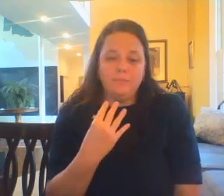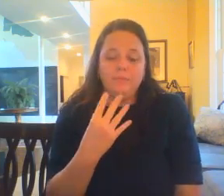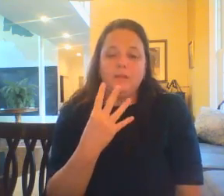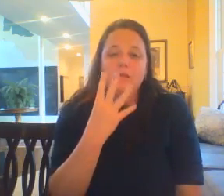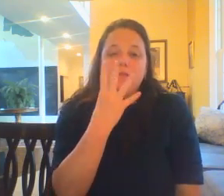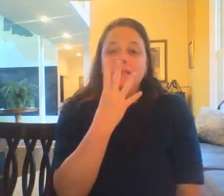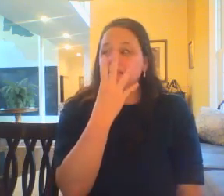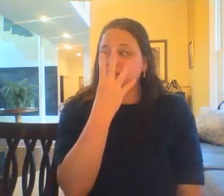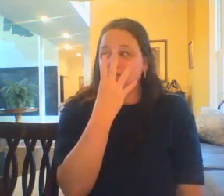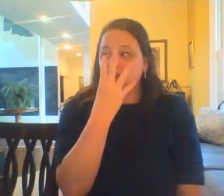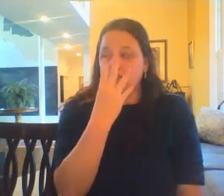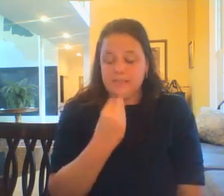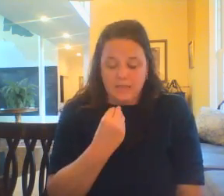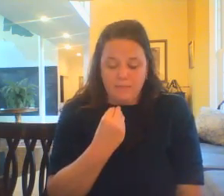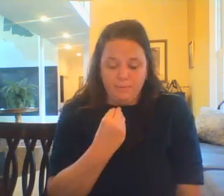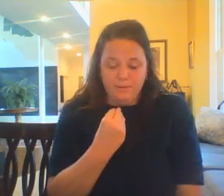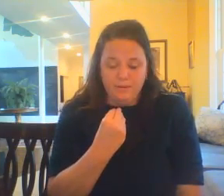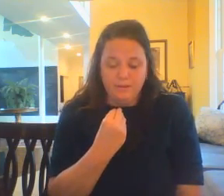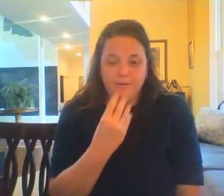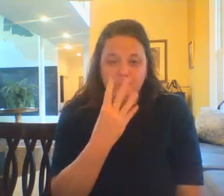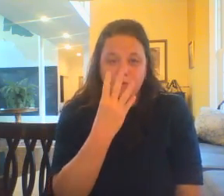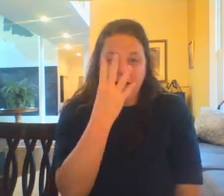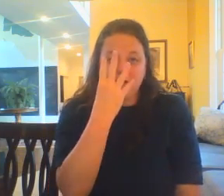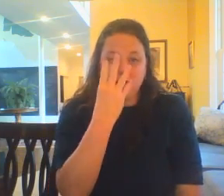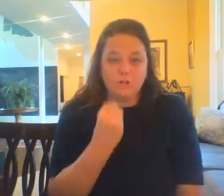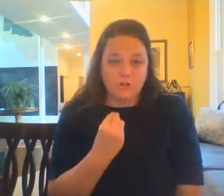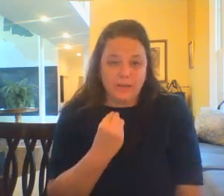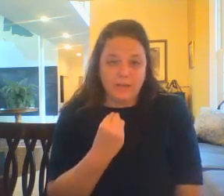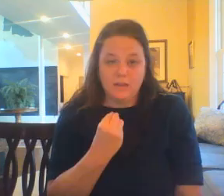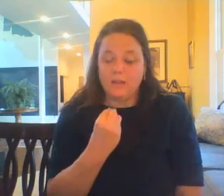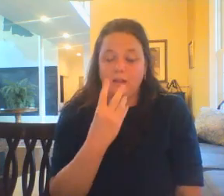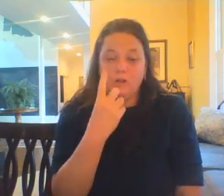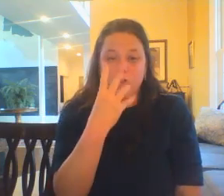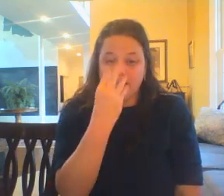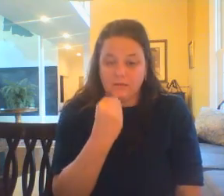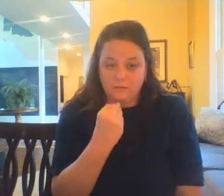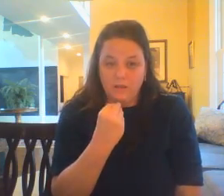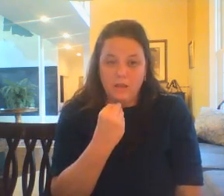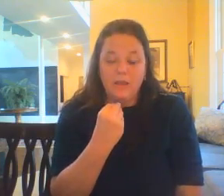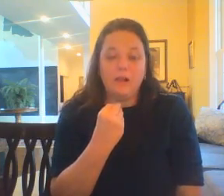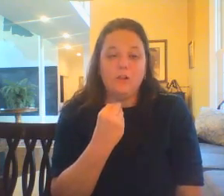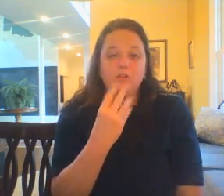this is asleep you actually close your